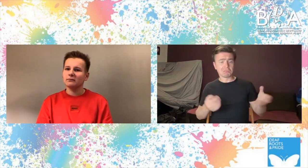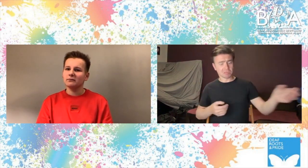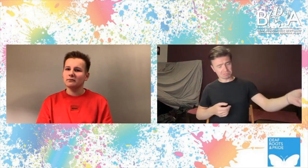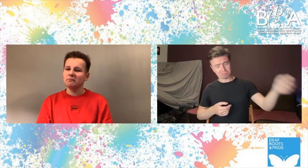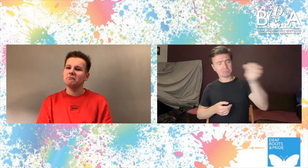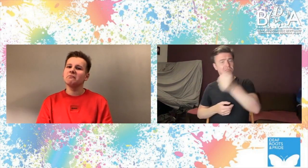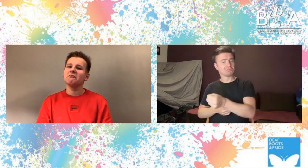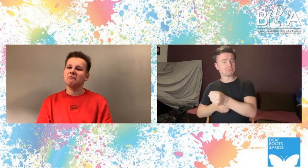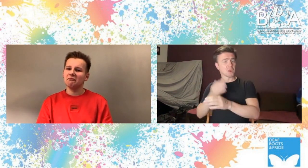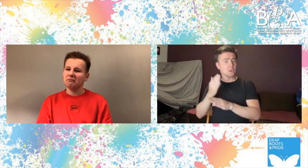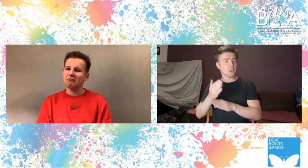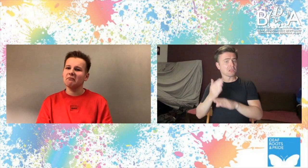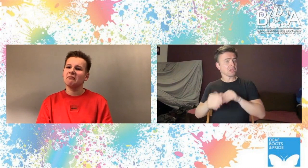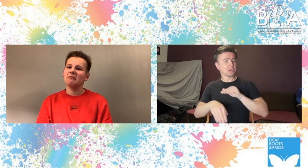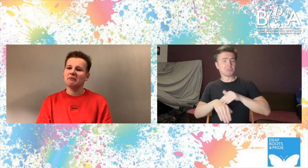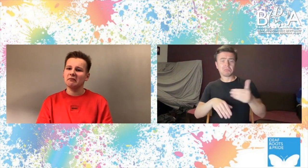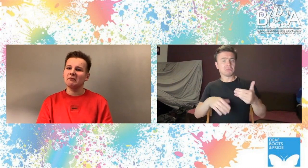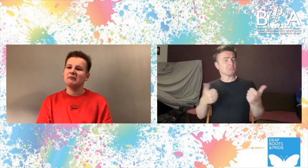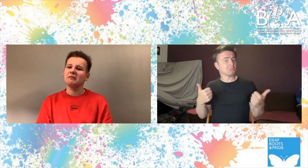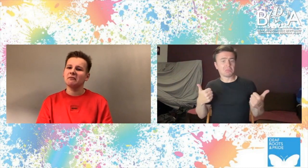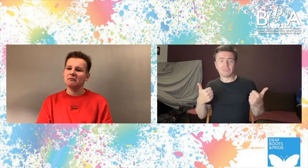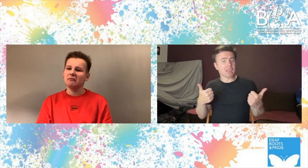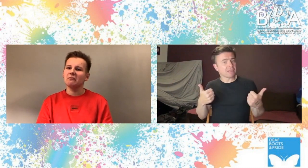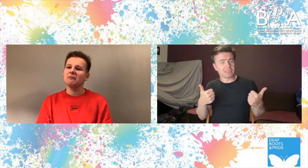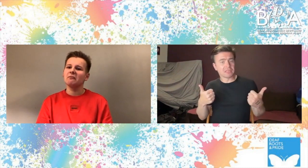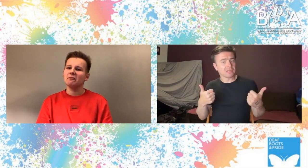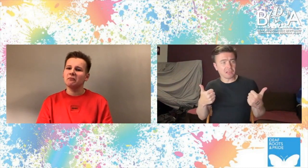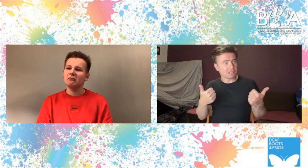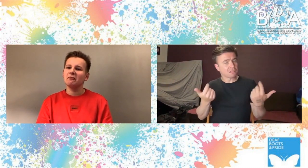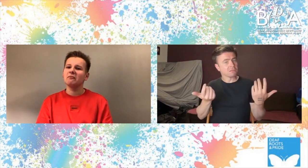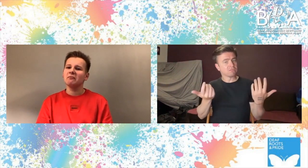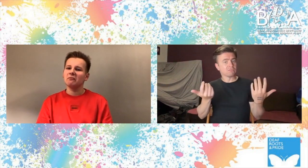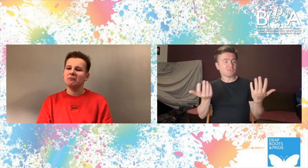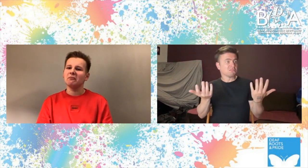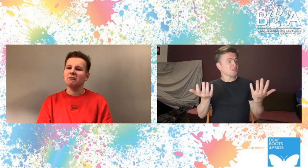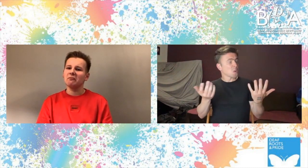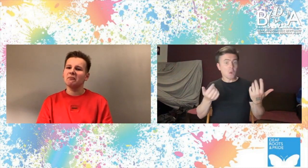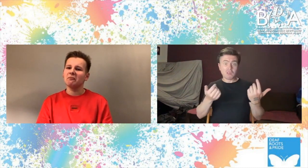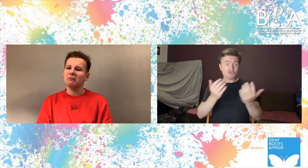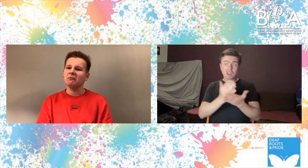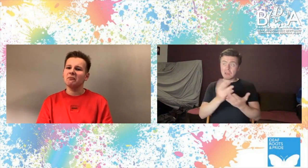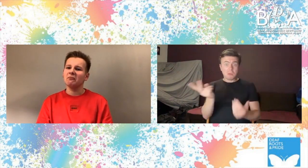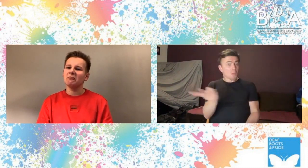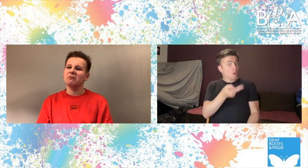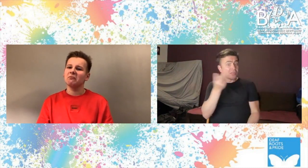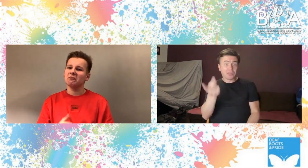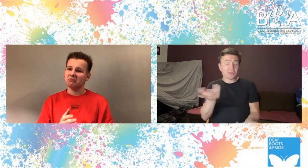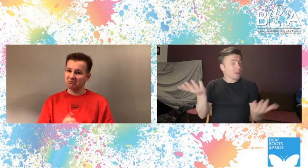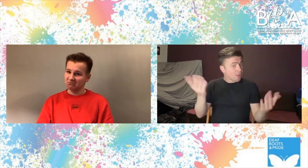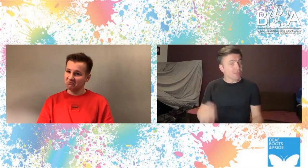about working with Deaf people. But I do both really.